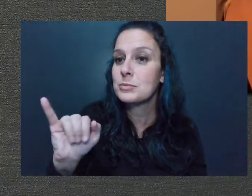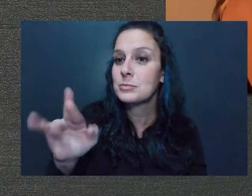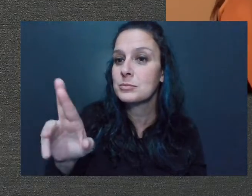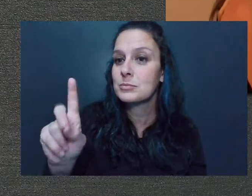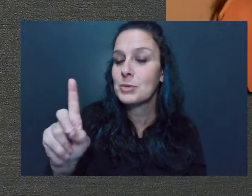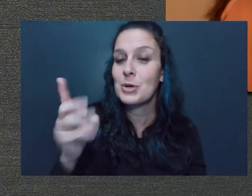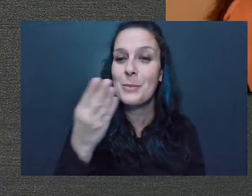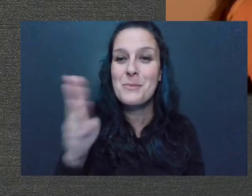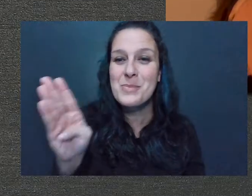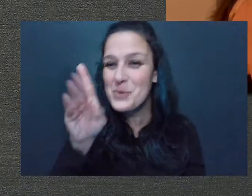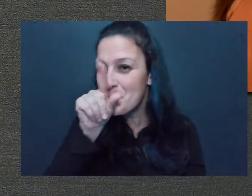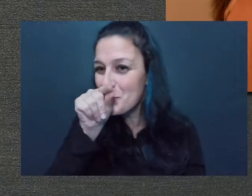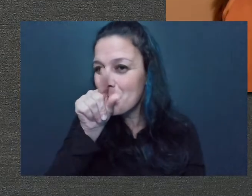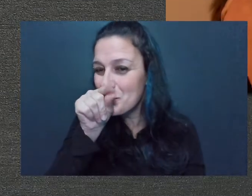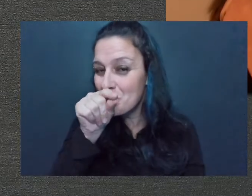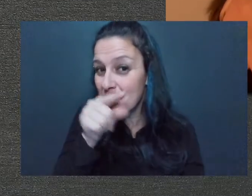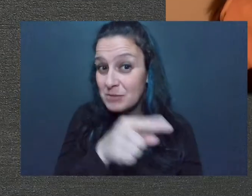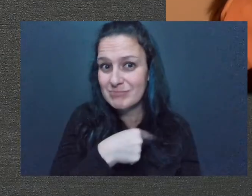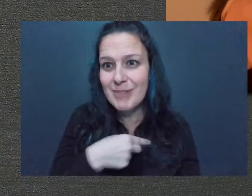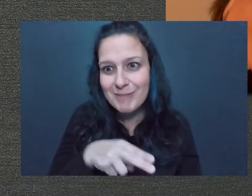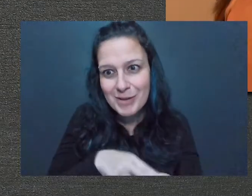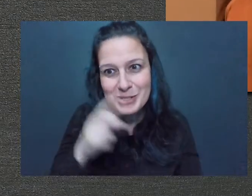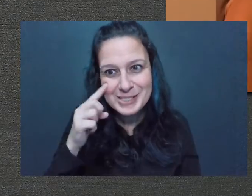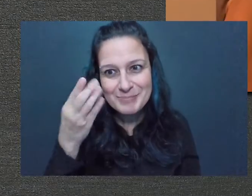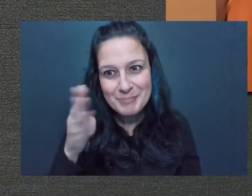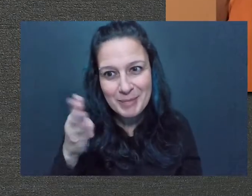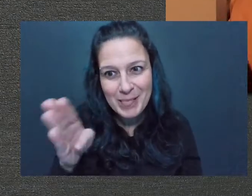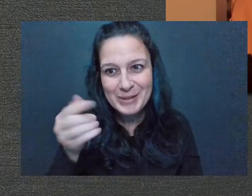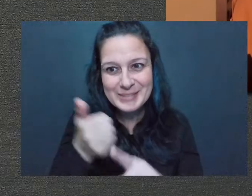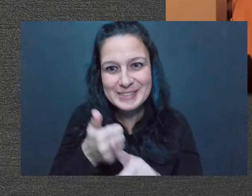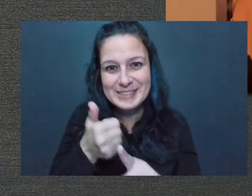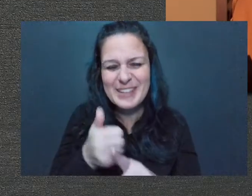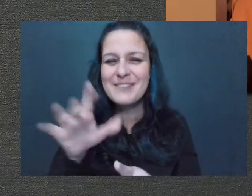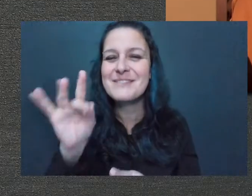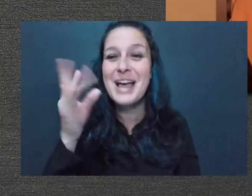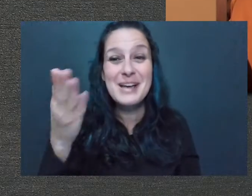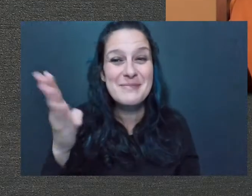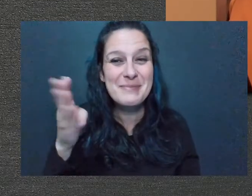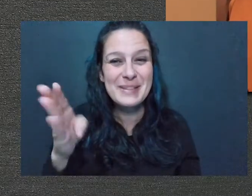And of course it's. [Communication Device] Blue. Find blue.